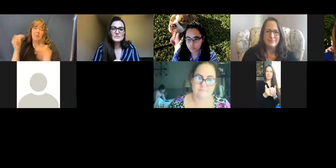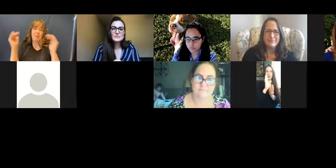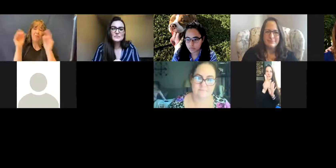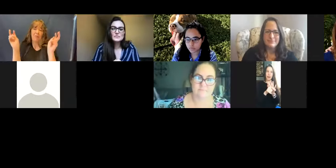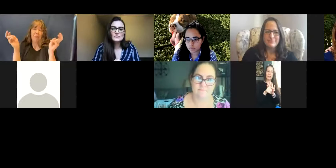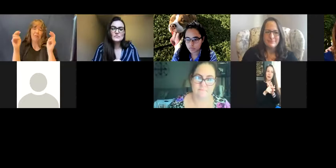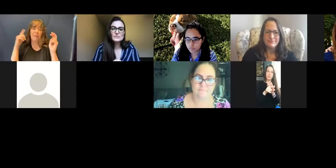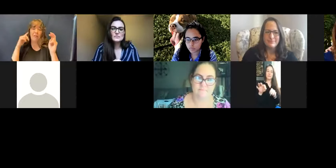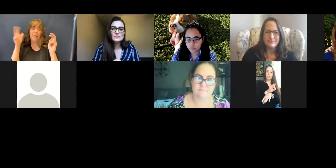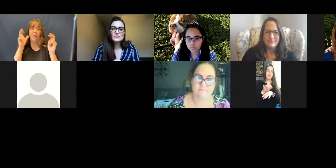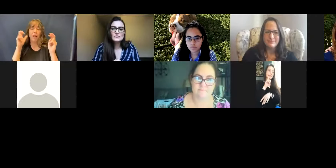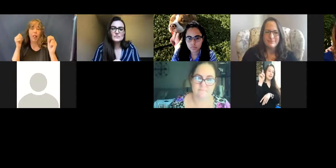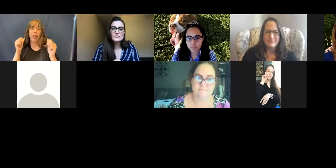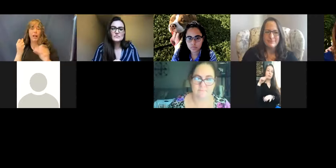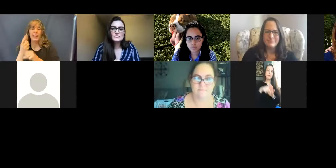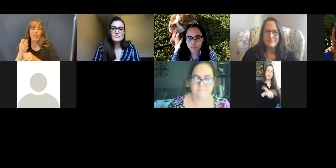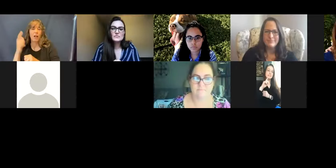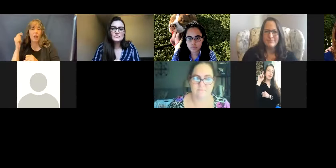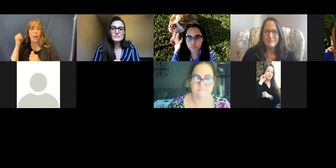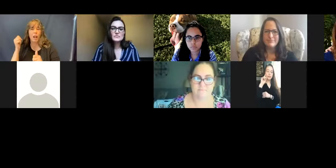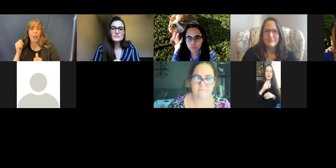bit more and more and more. By the time I reached undergrad, I was functionally Deaf,